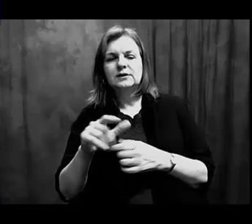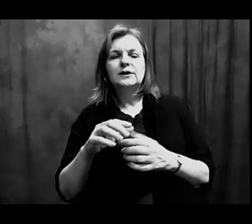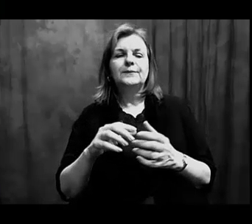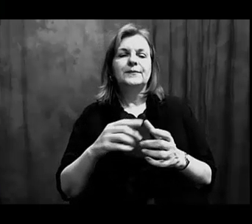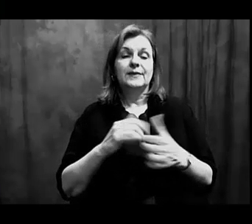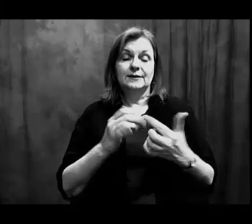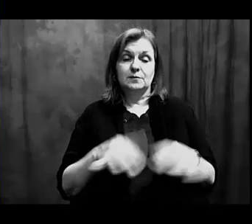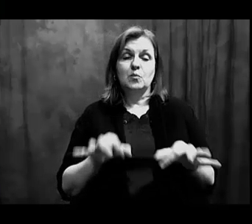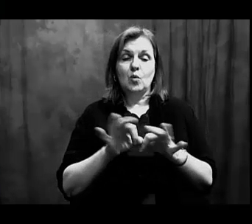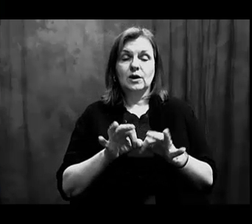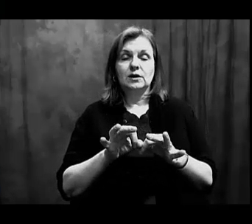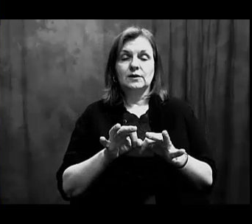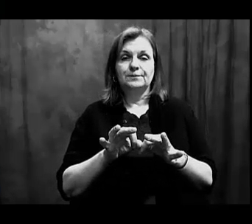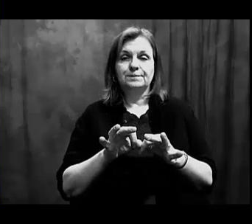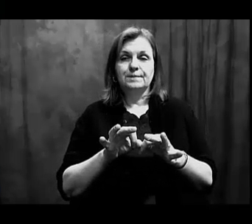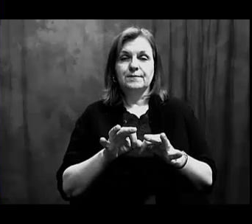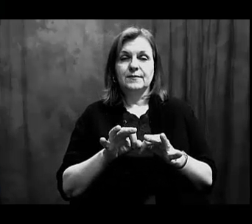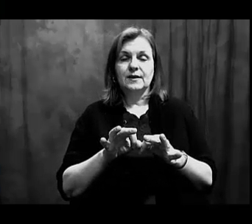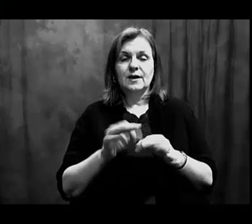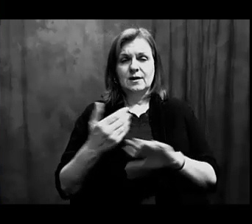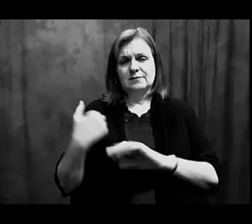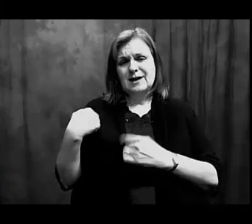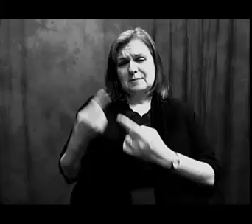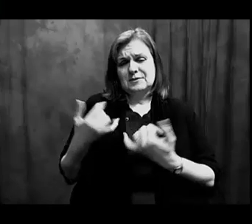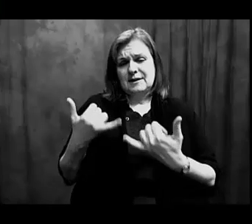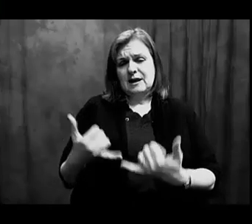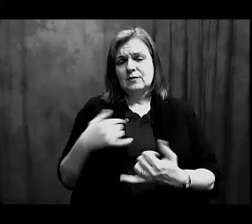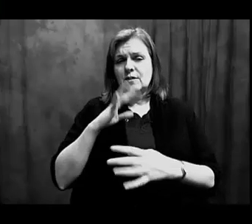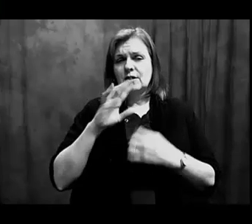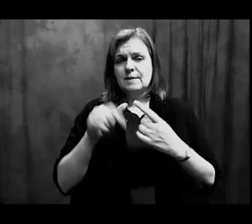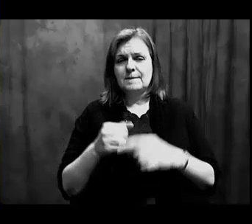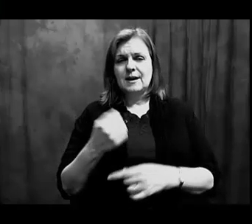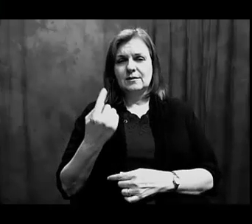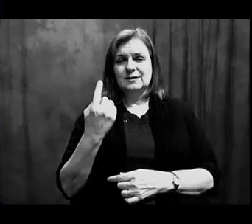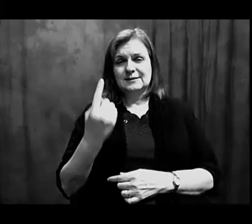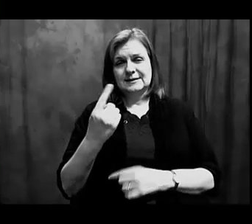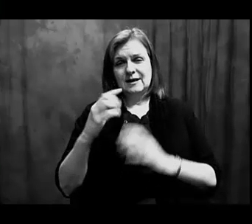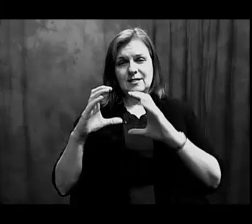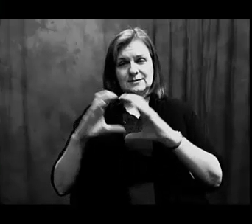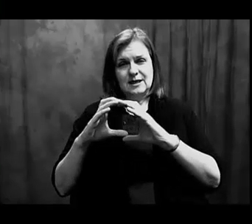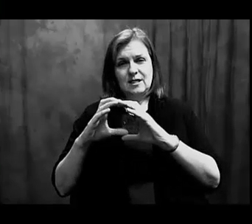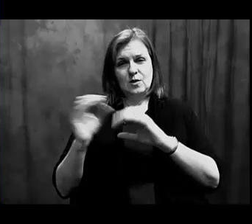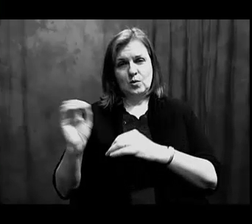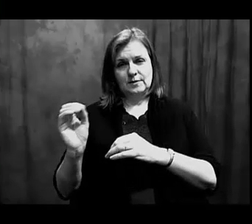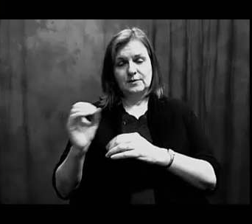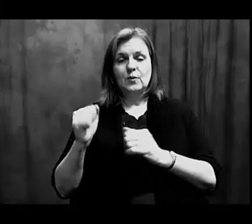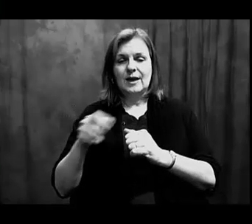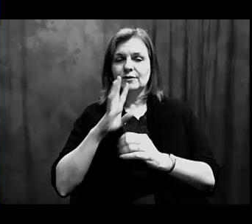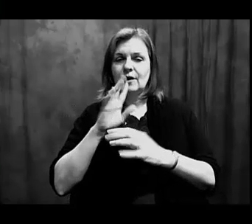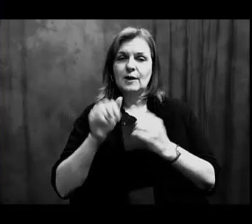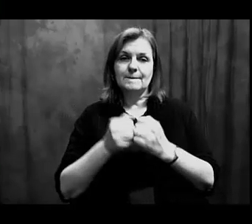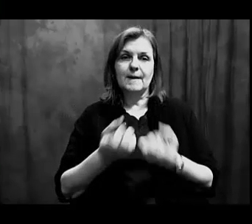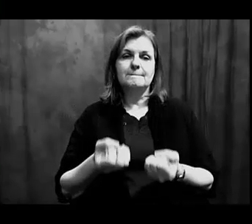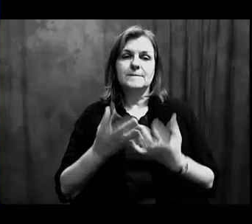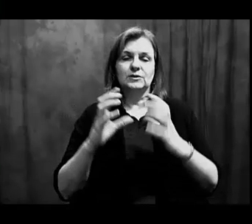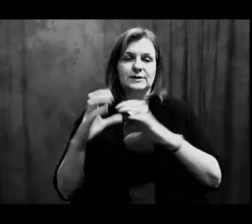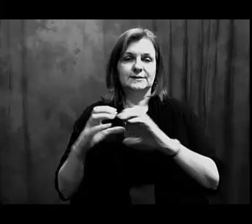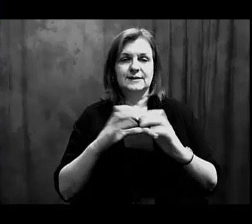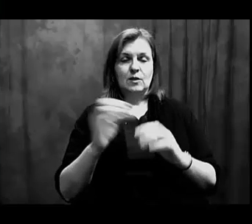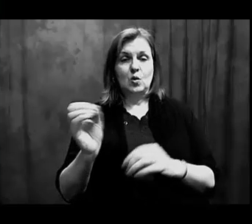up to now we've only talked about single celled organisms we have to get into multicellularity here very quickly